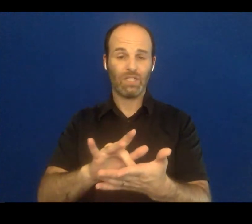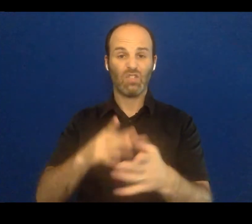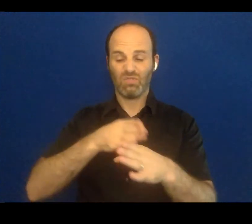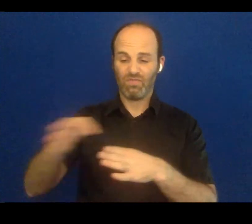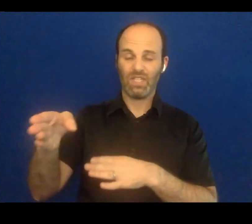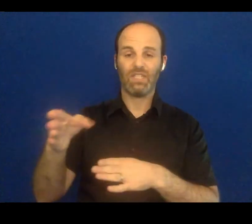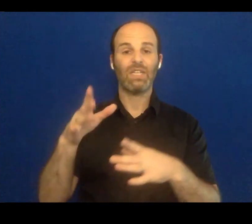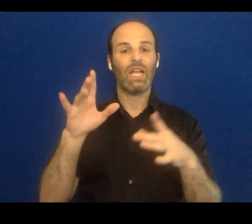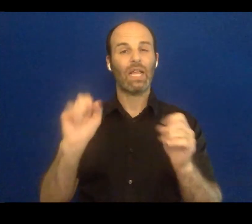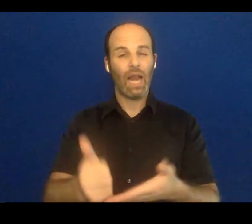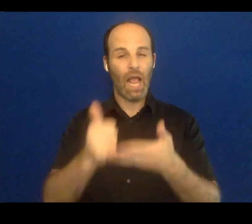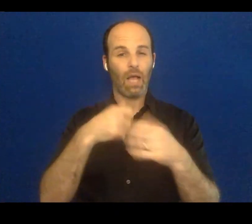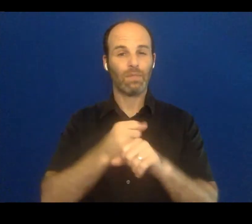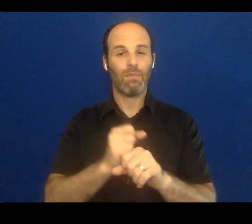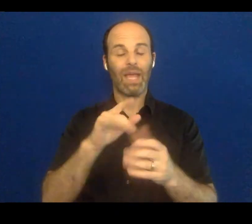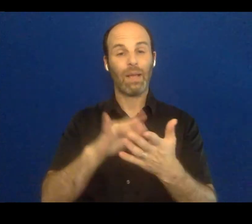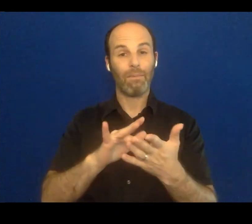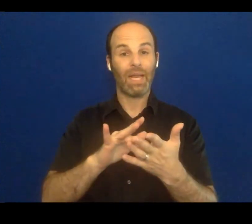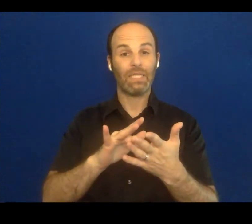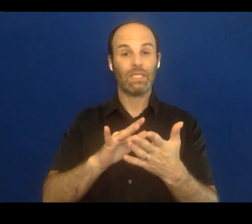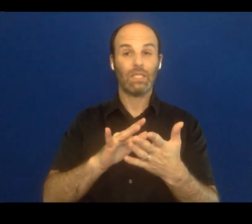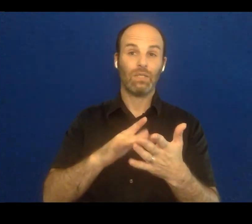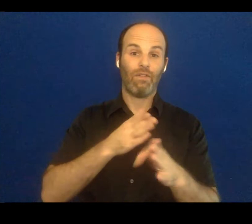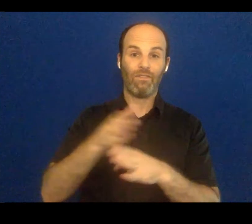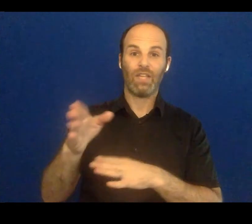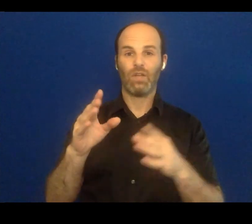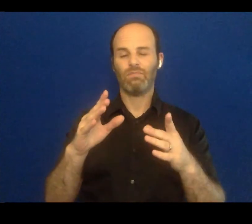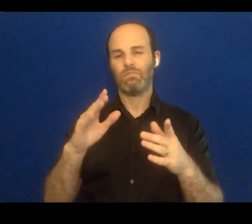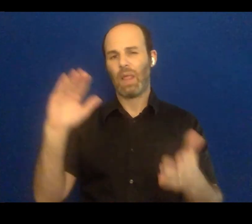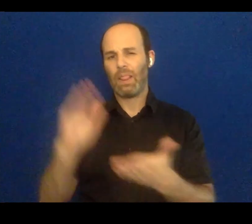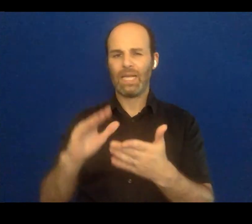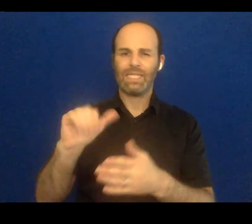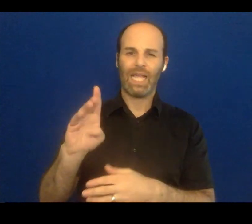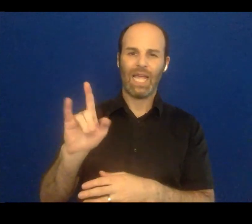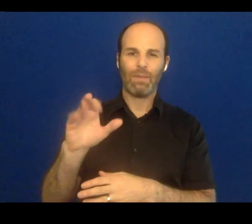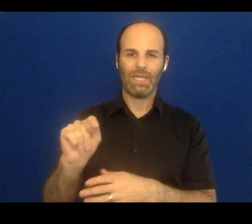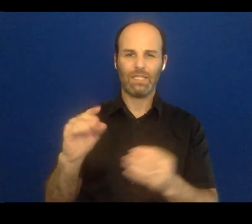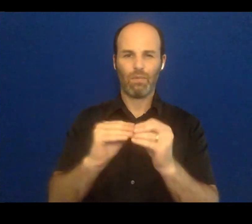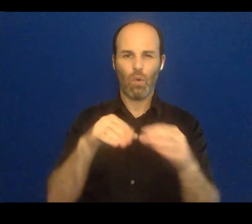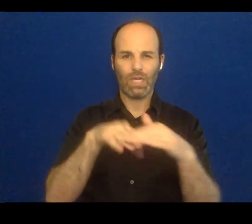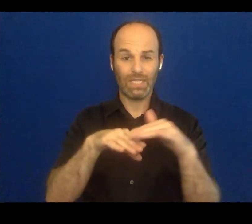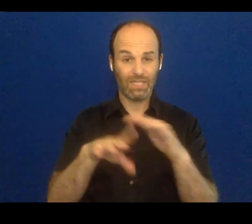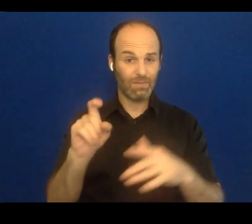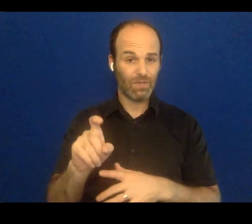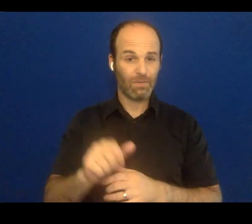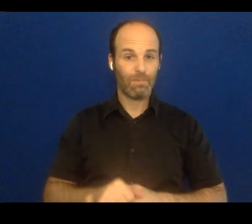HELP TO TAKE MEDICINE MORE ACCESSIBLE AND LESS ABLEIST?